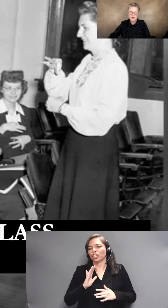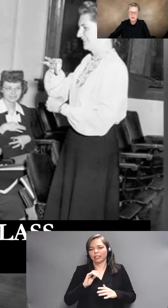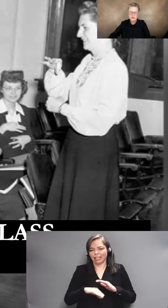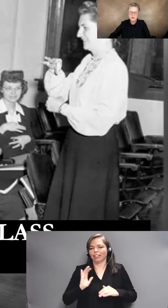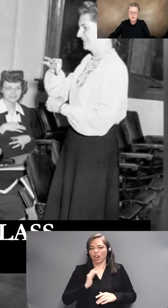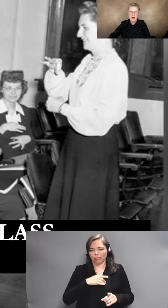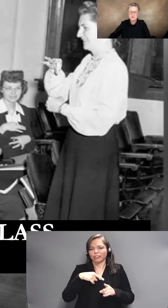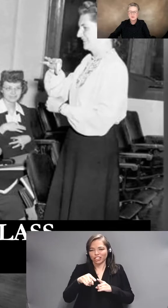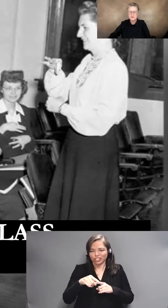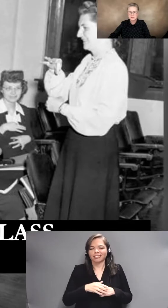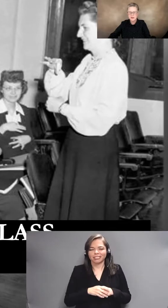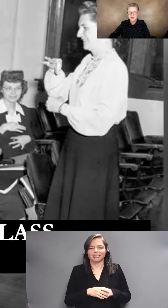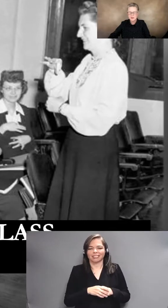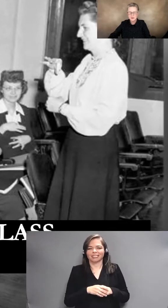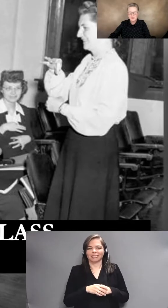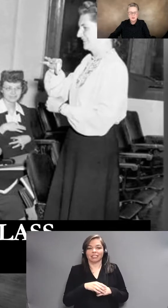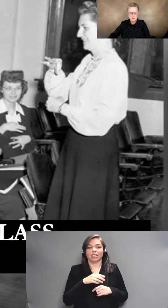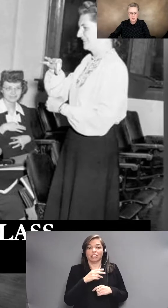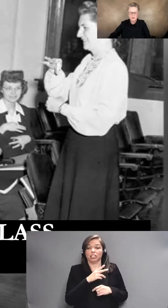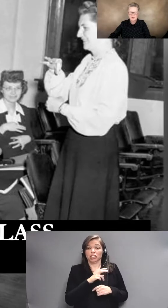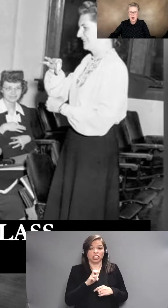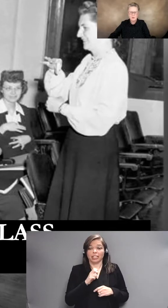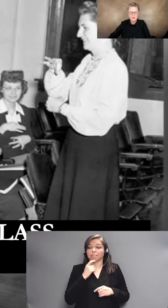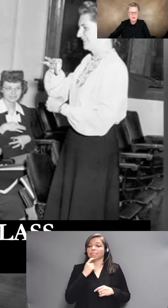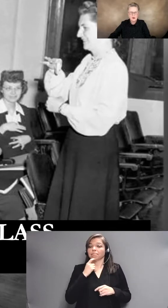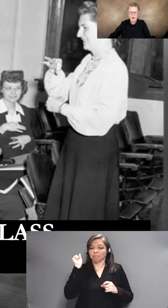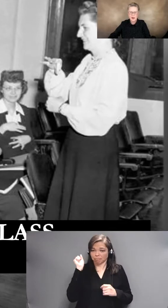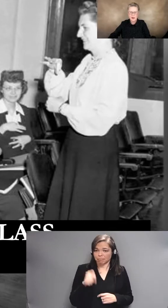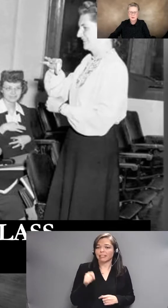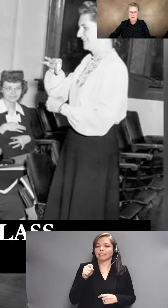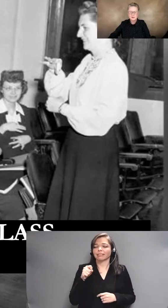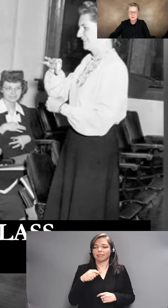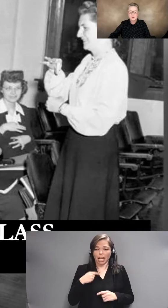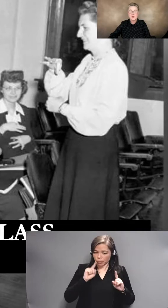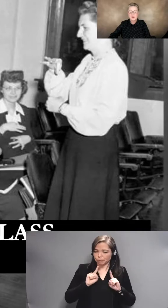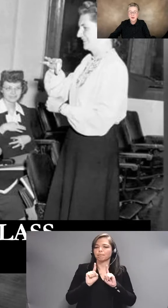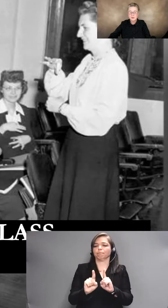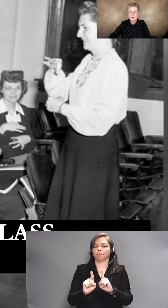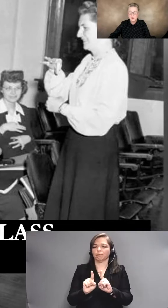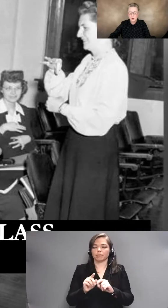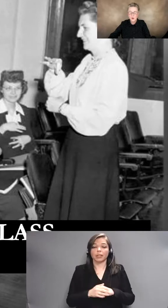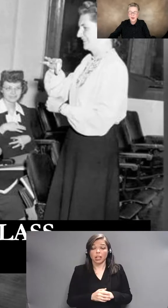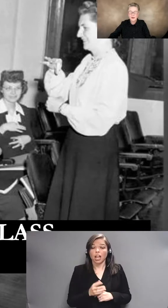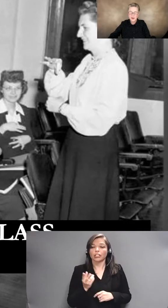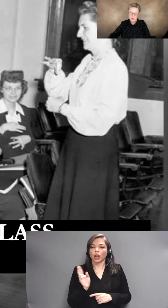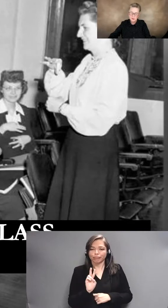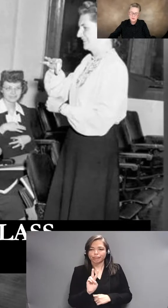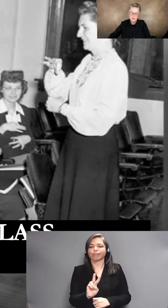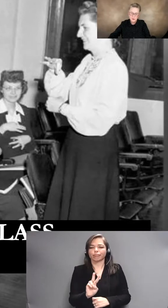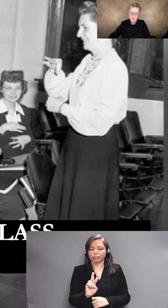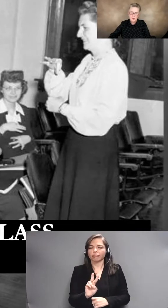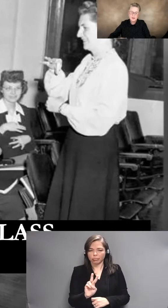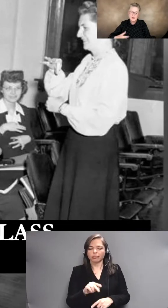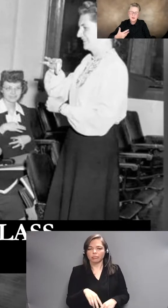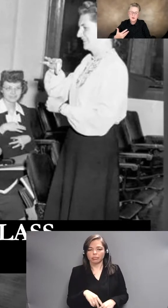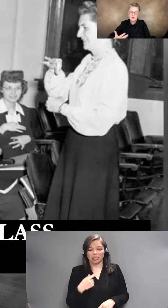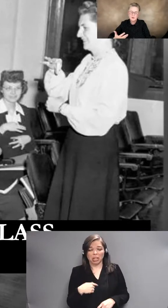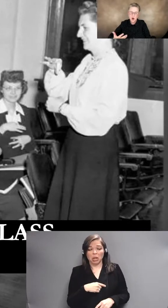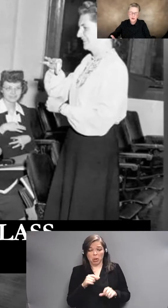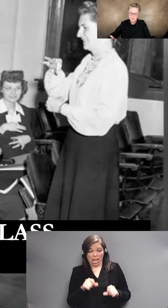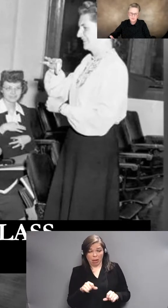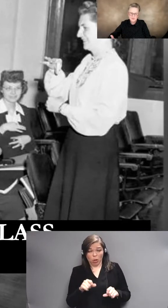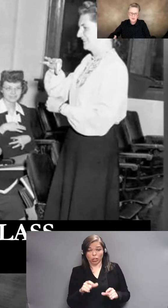she absolutely said, yes, I will be there and so we were able to go and able to interview Lottie